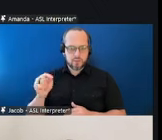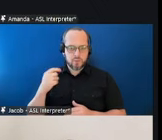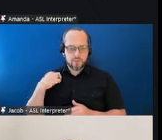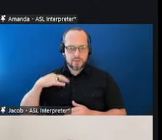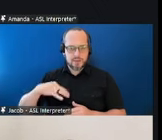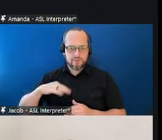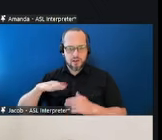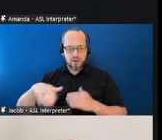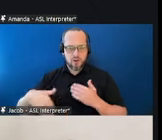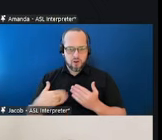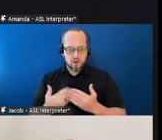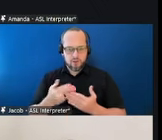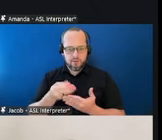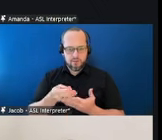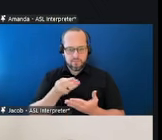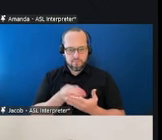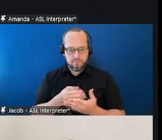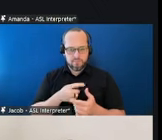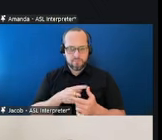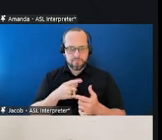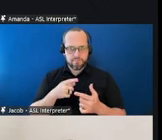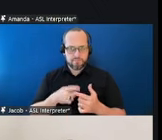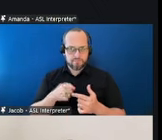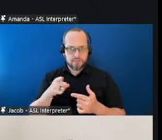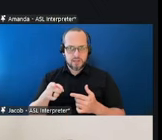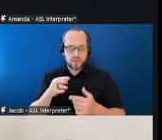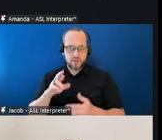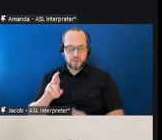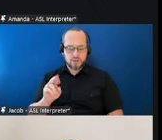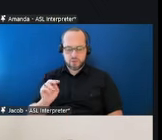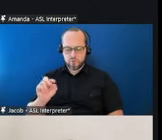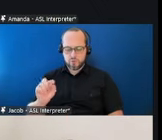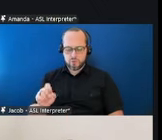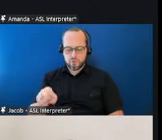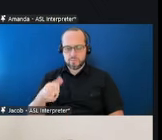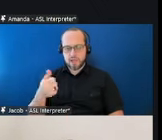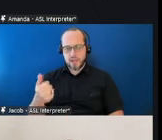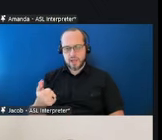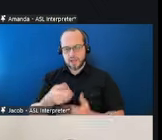leverage. uh not just the roots money but other funds that we may be able to bring to the table